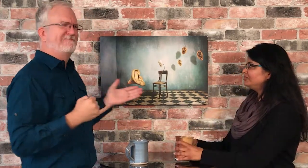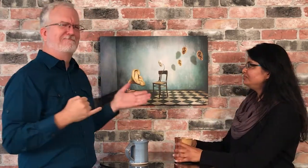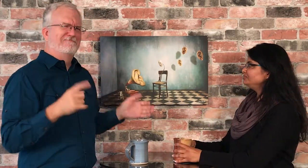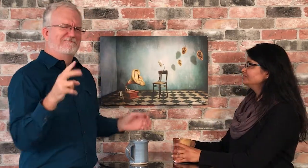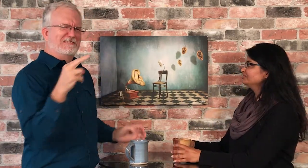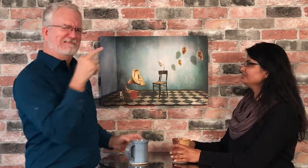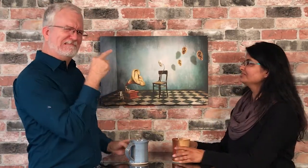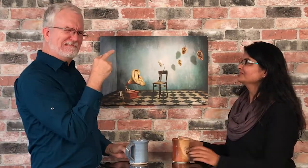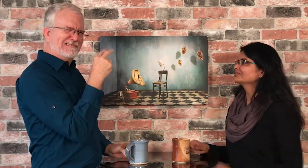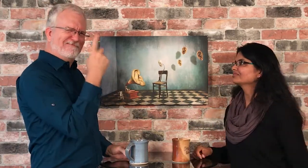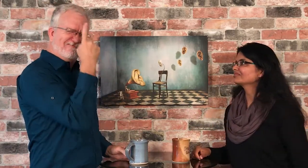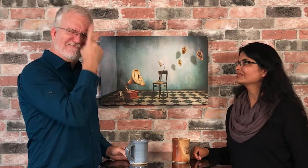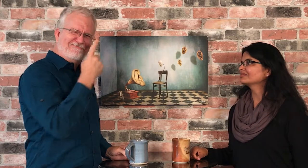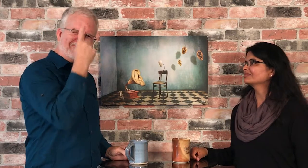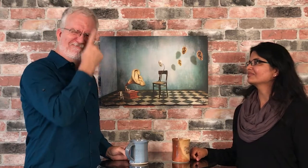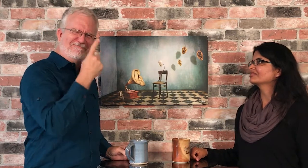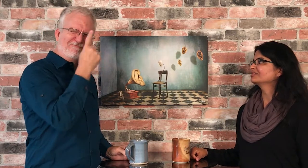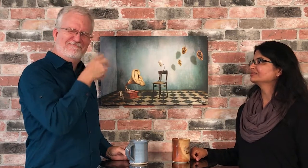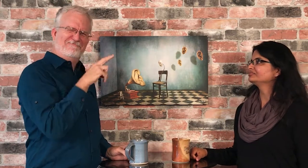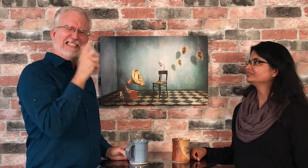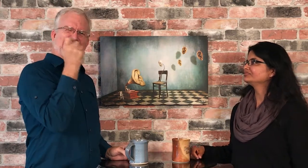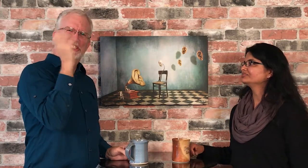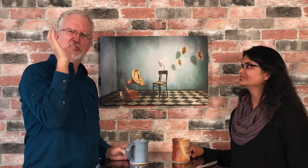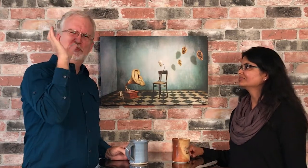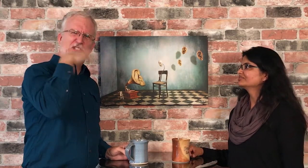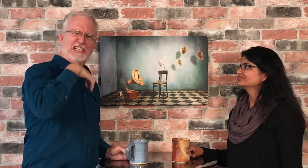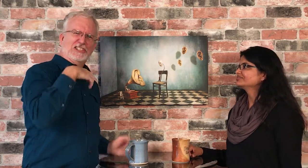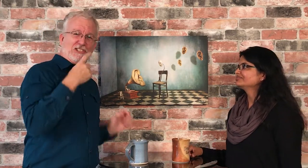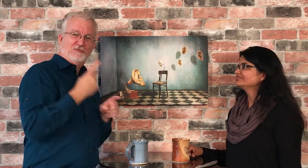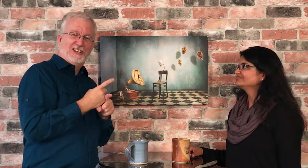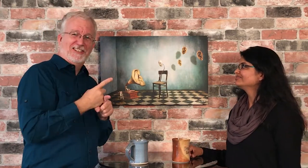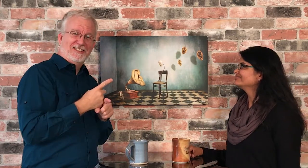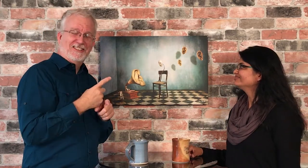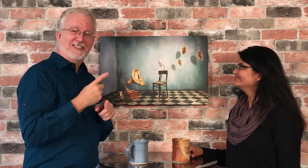When you look at this, it seems strange, right?